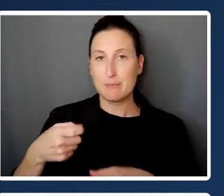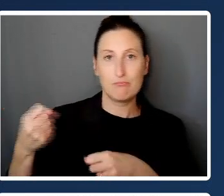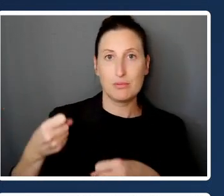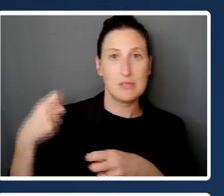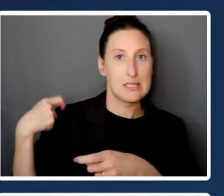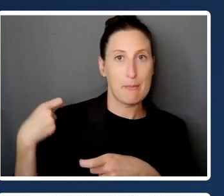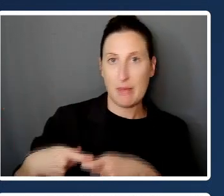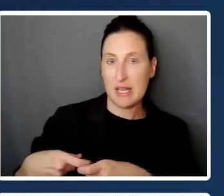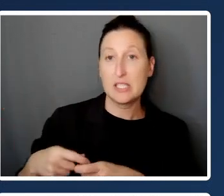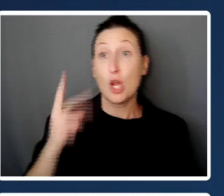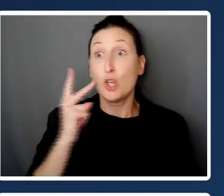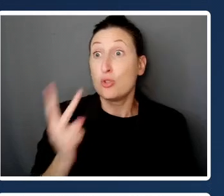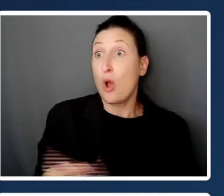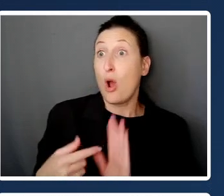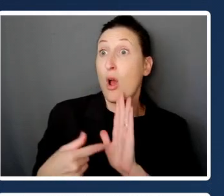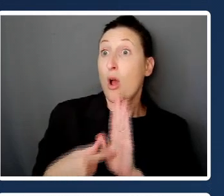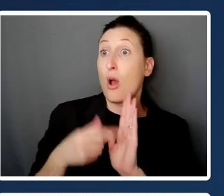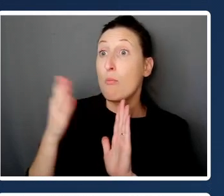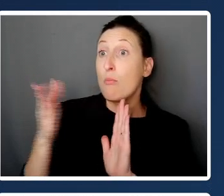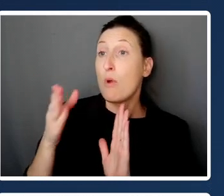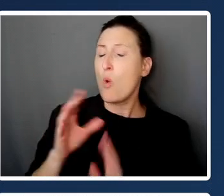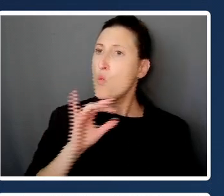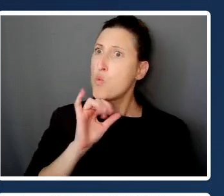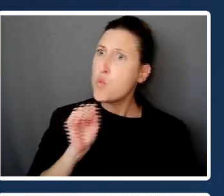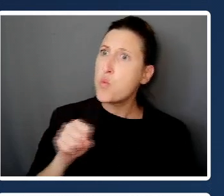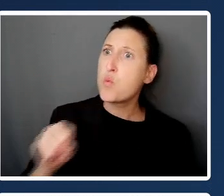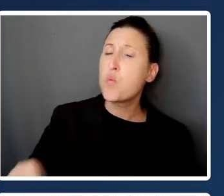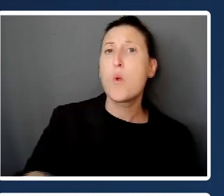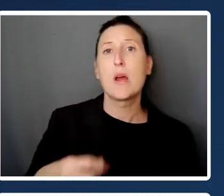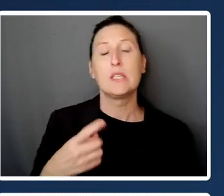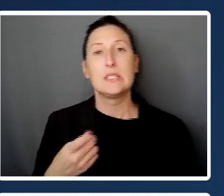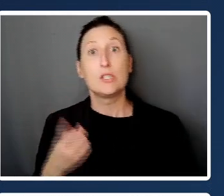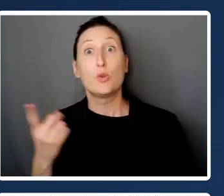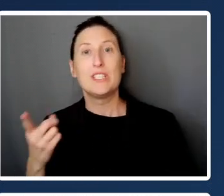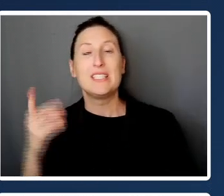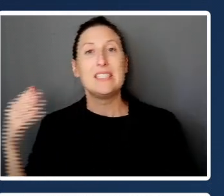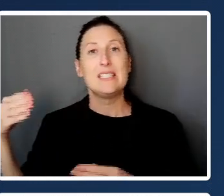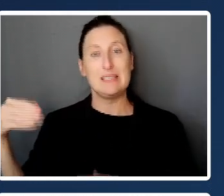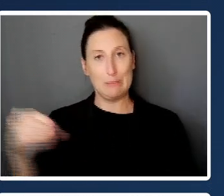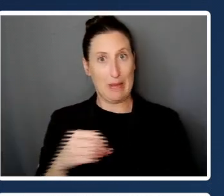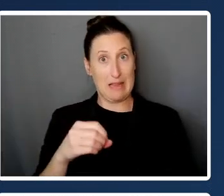our exhibit and really liked it. And she gave us some seed money to take the project. She liked